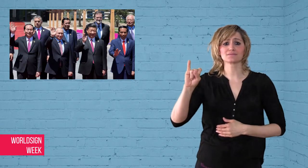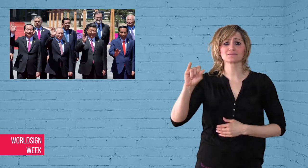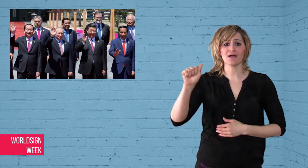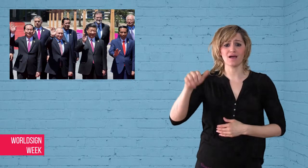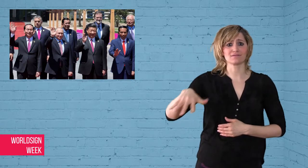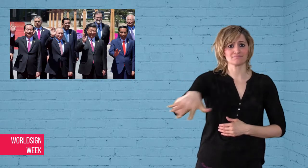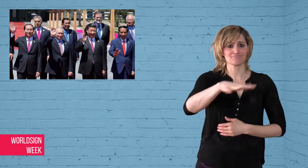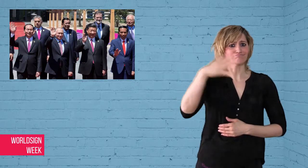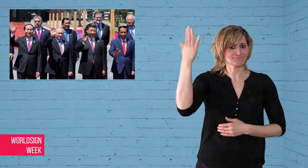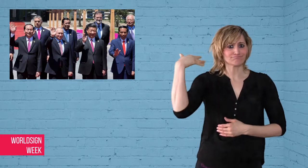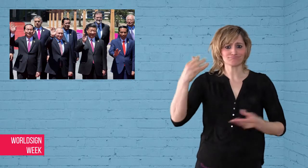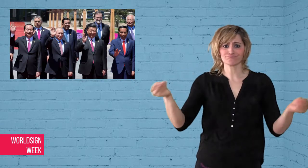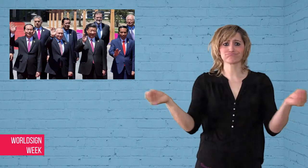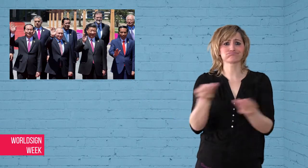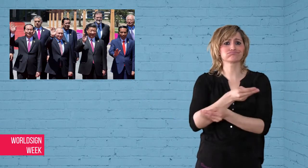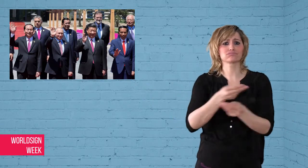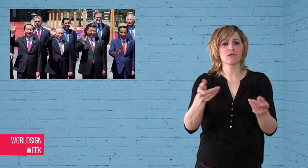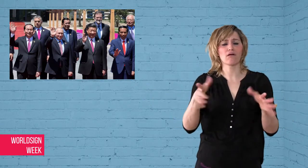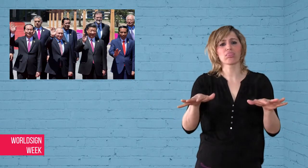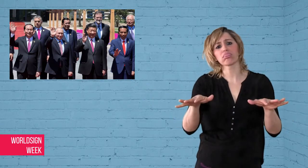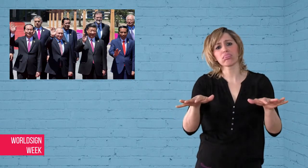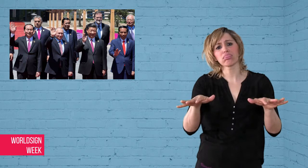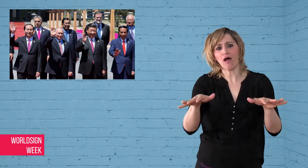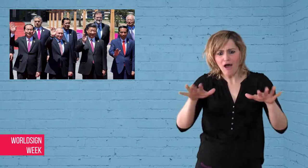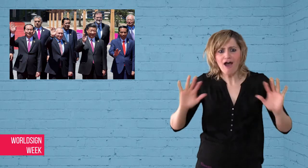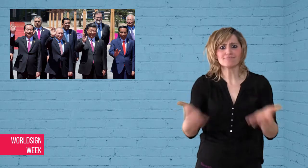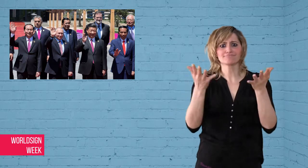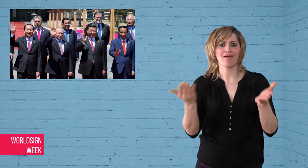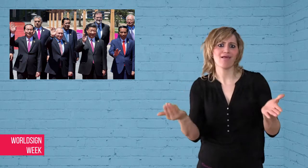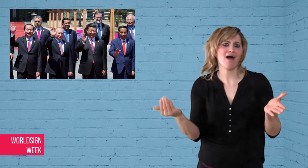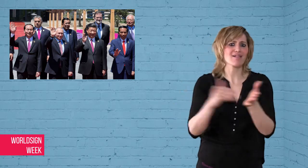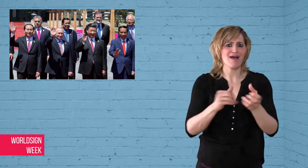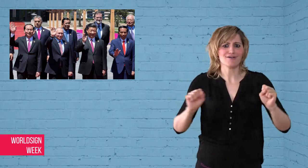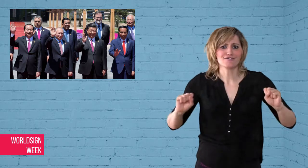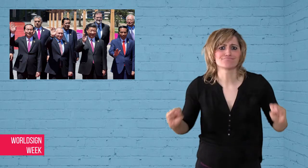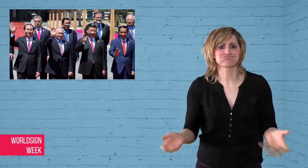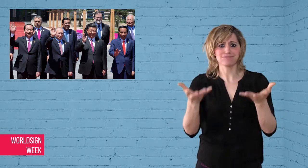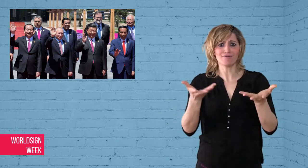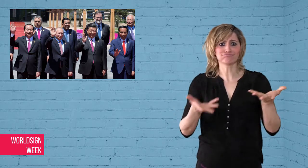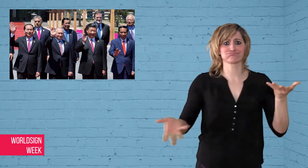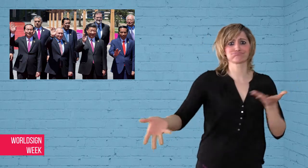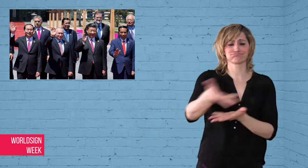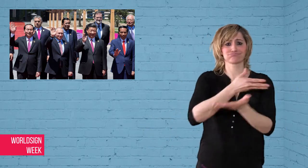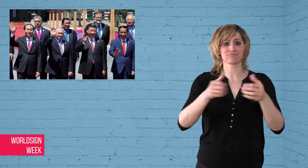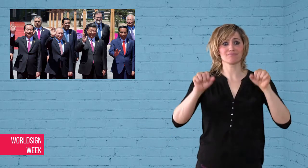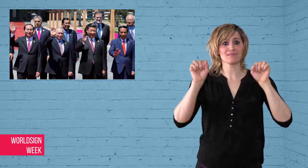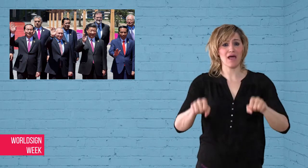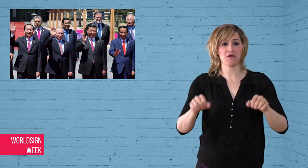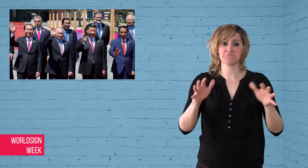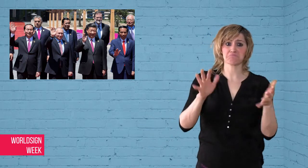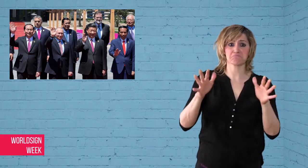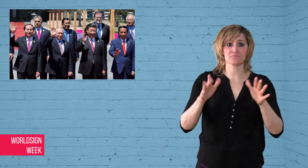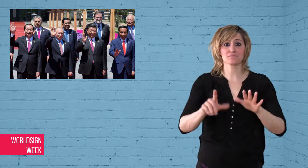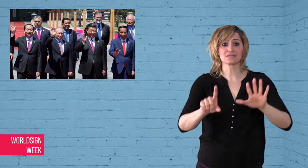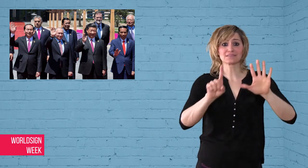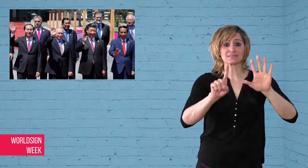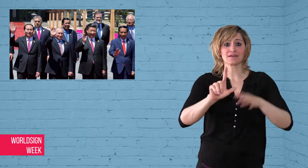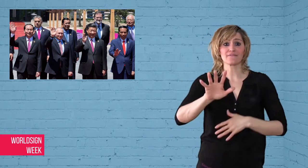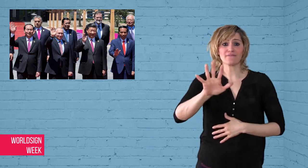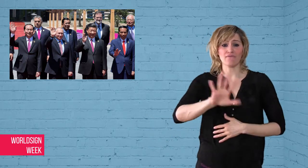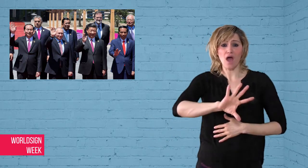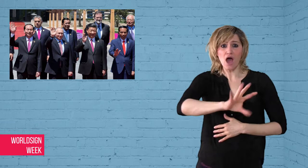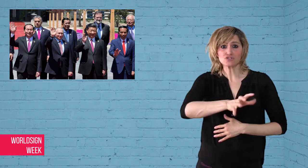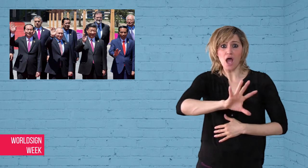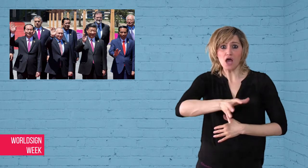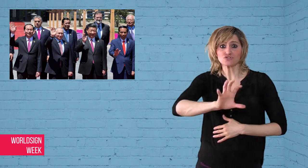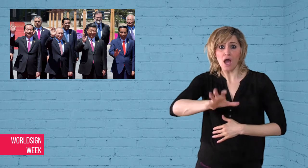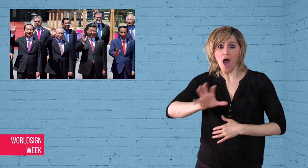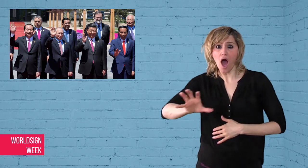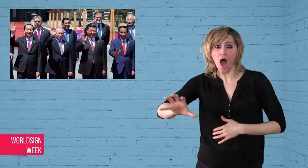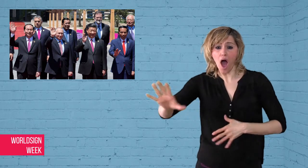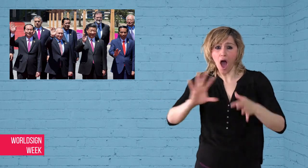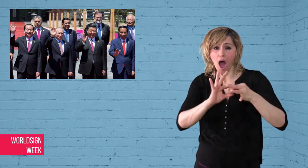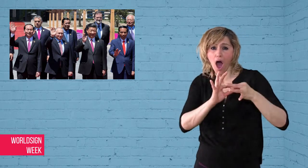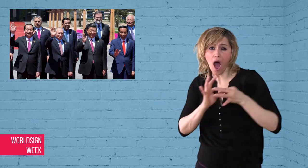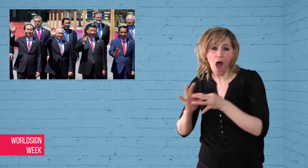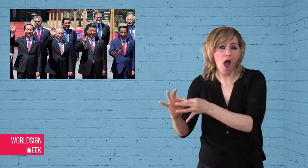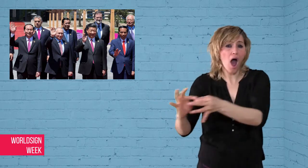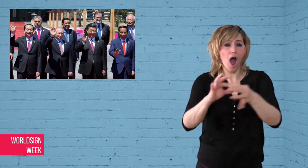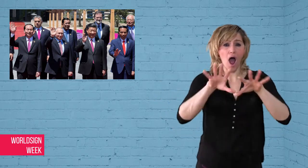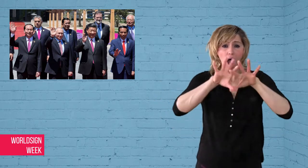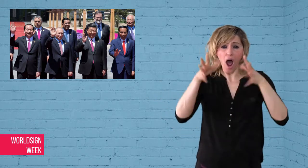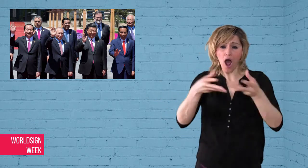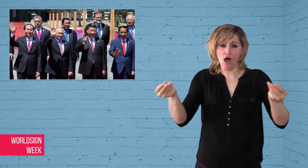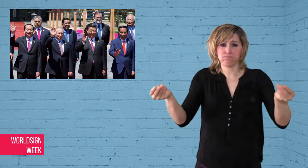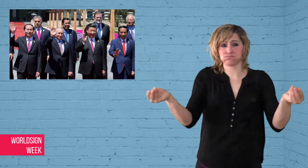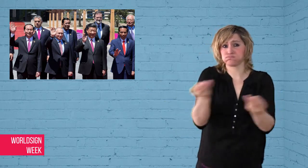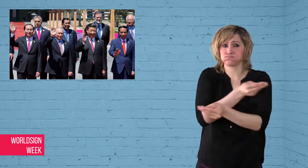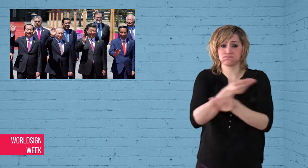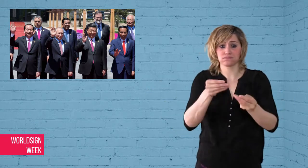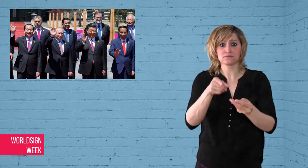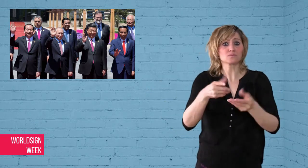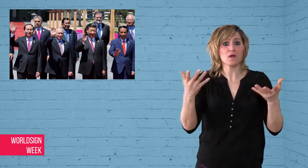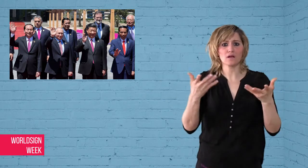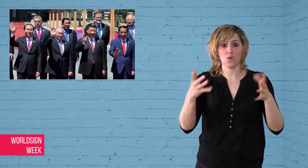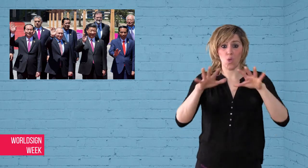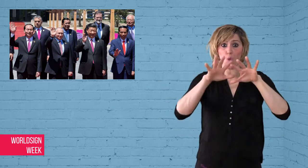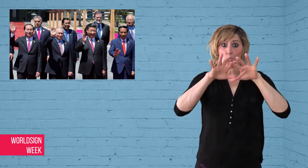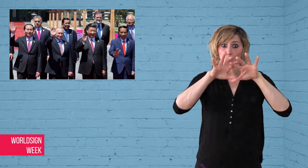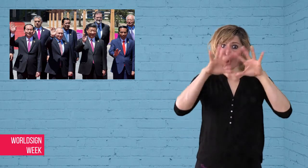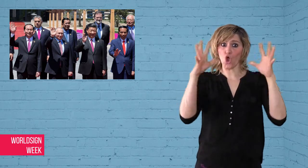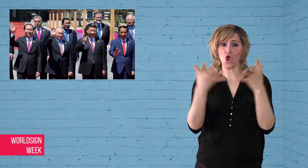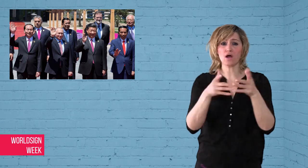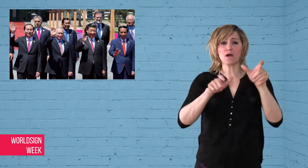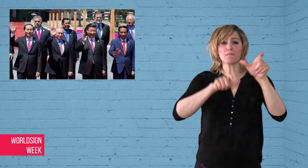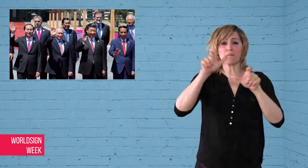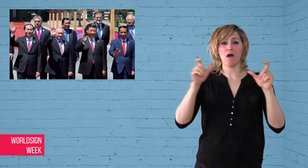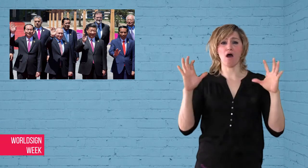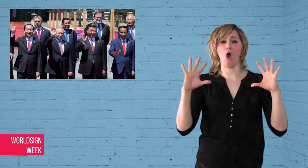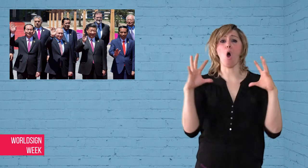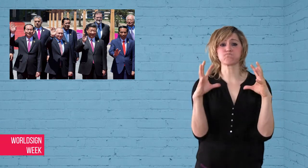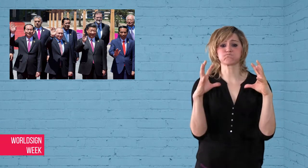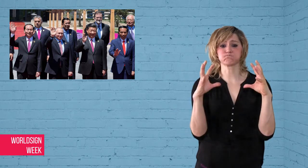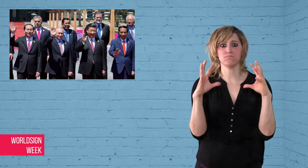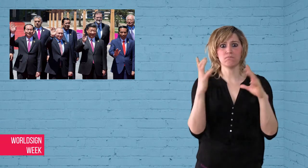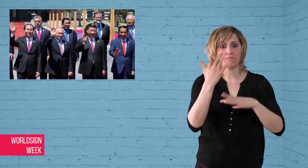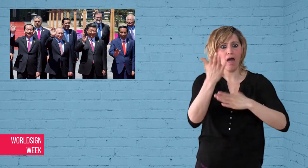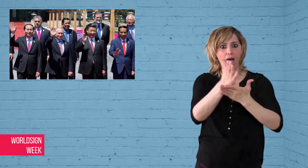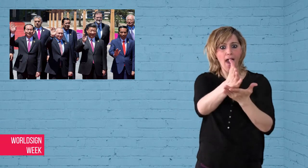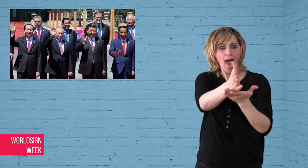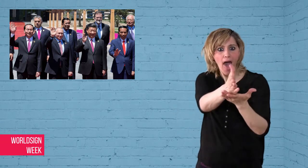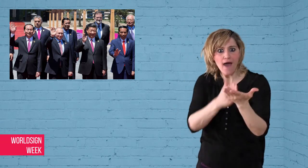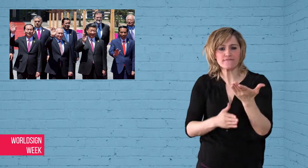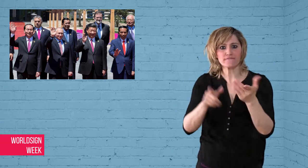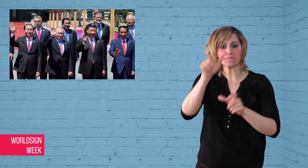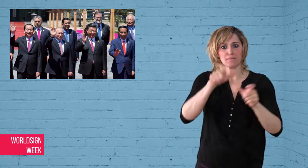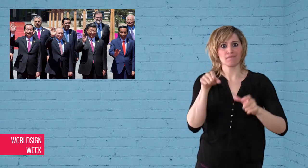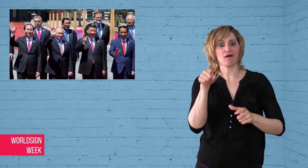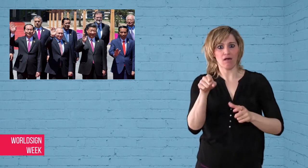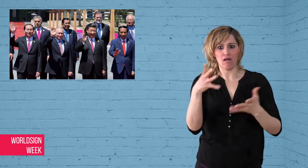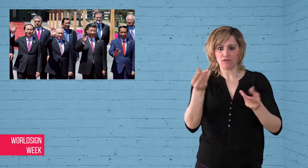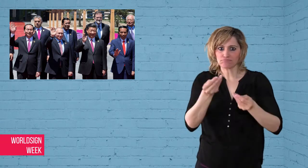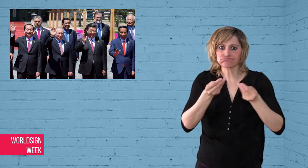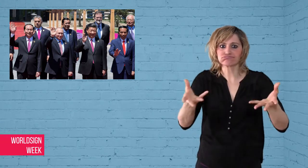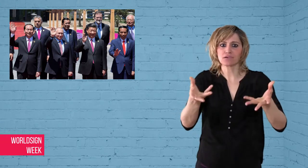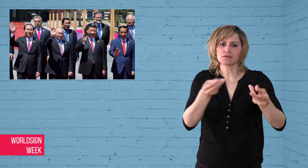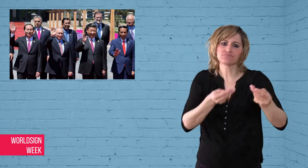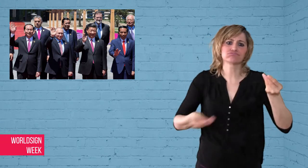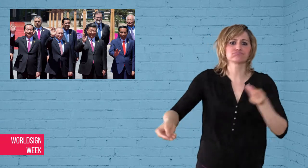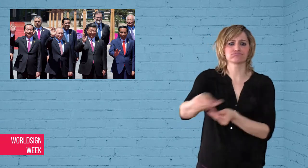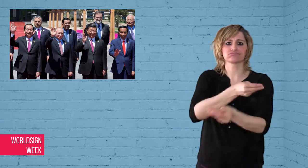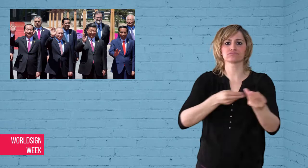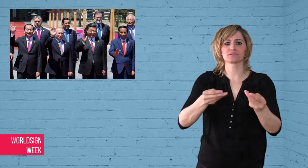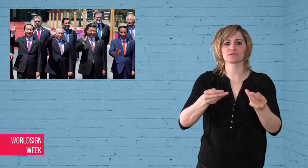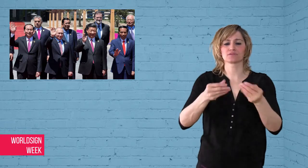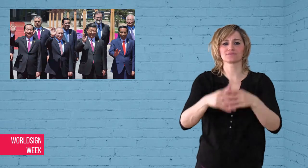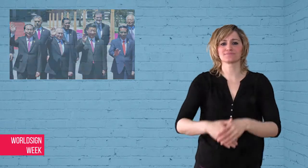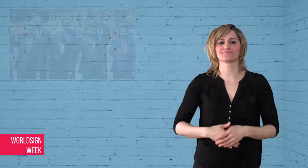the world’s population.